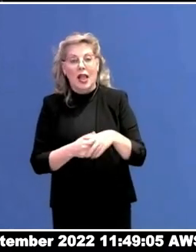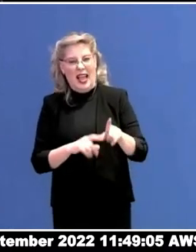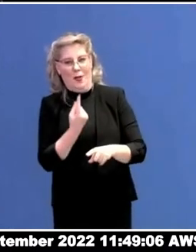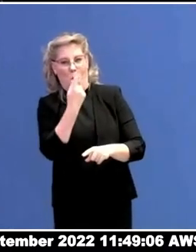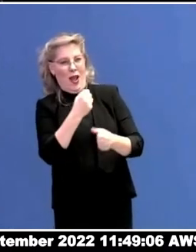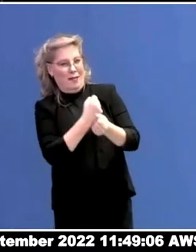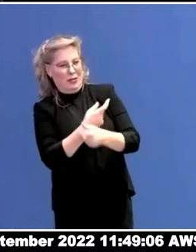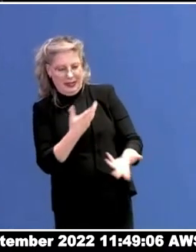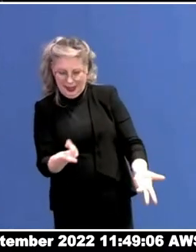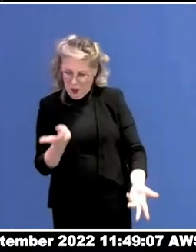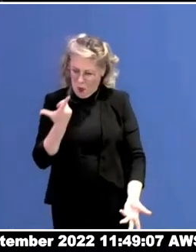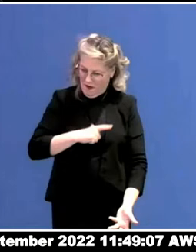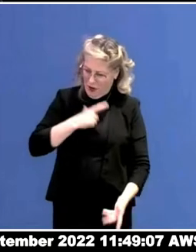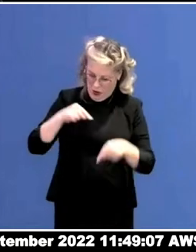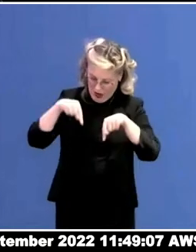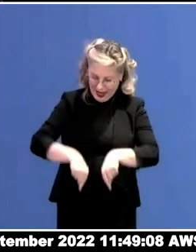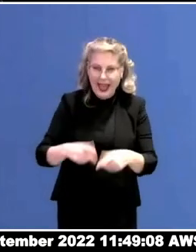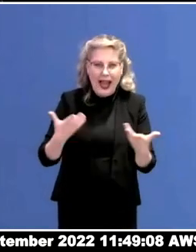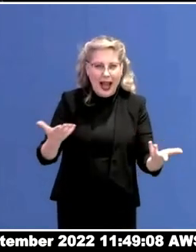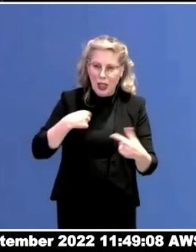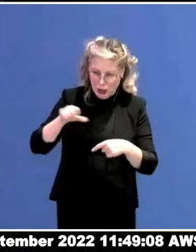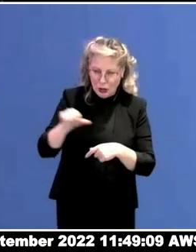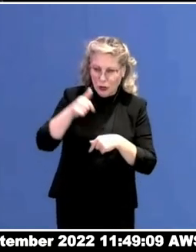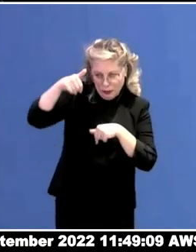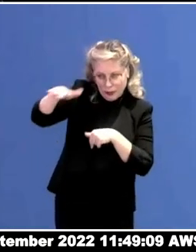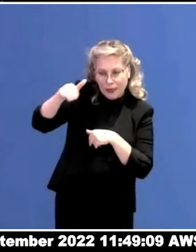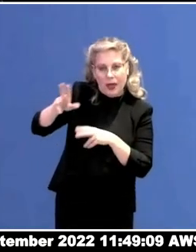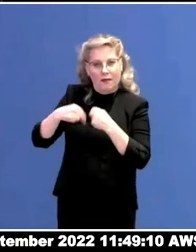buggers are in here." So, it's about loving and caring about others.